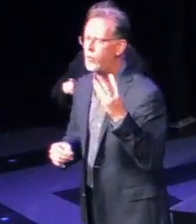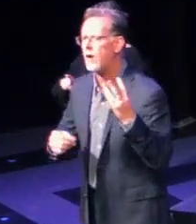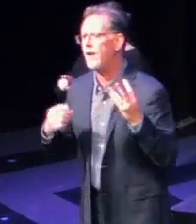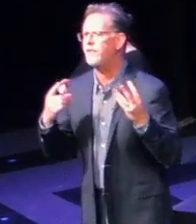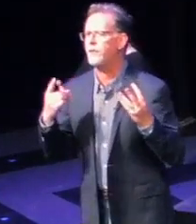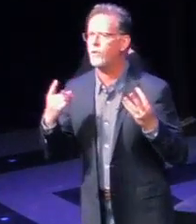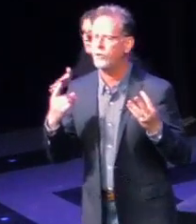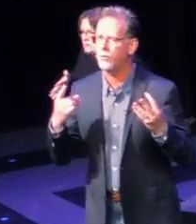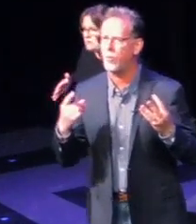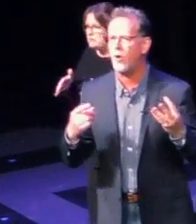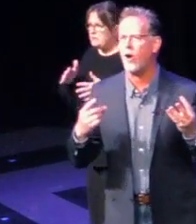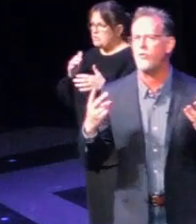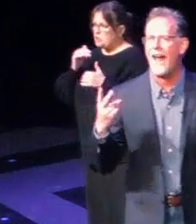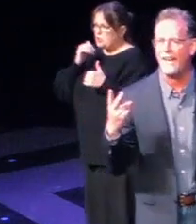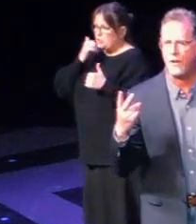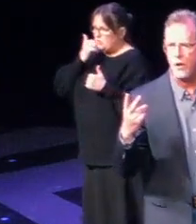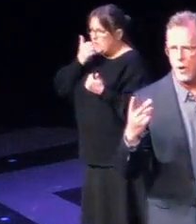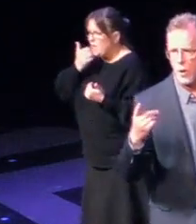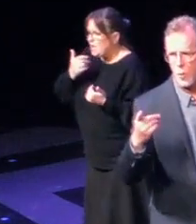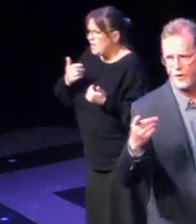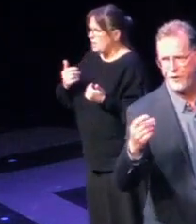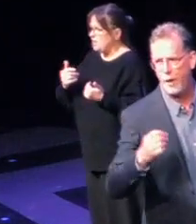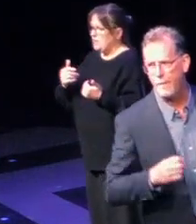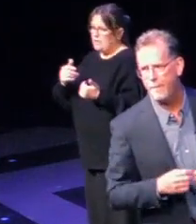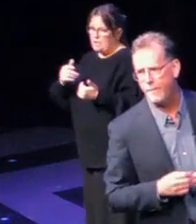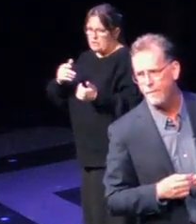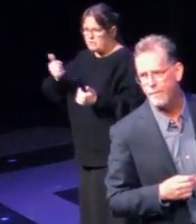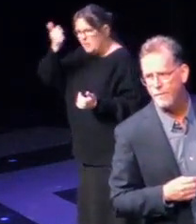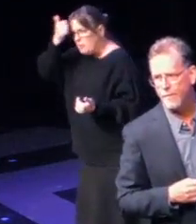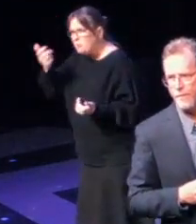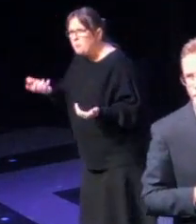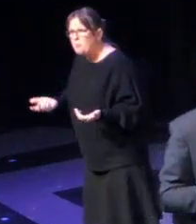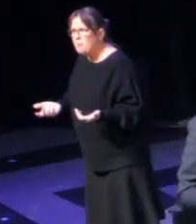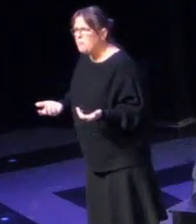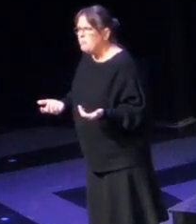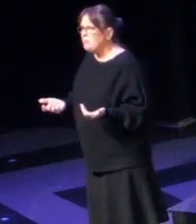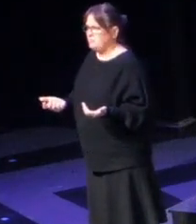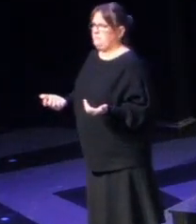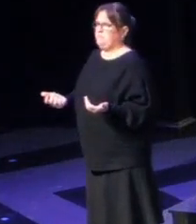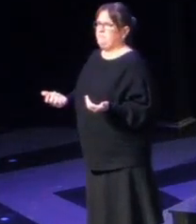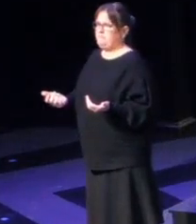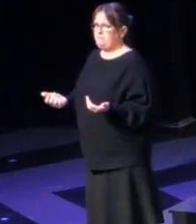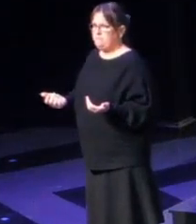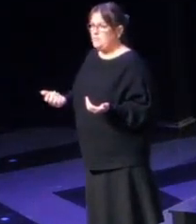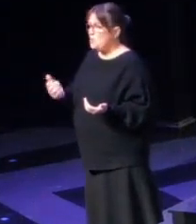We're unsociable, we're erratic, we're dumb solely for how we talk.